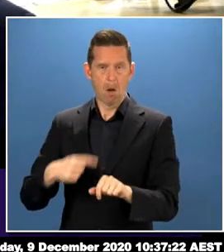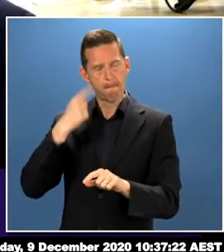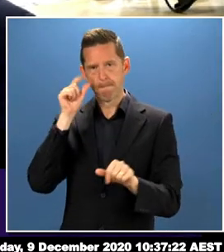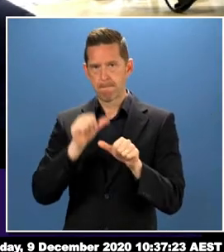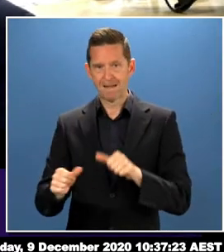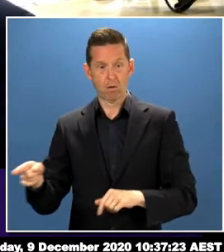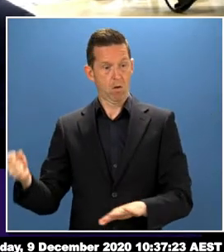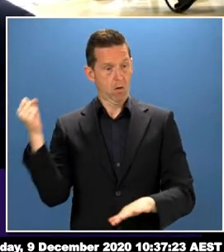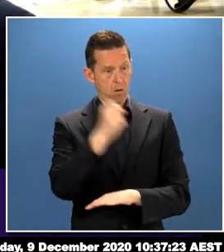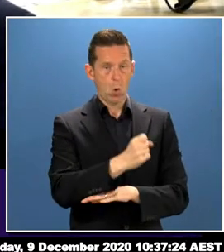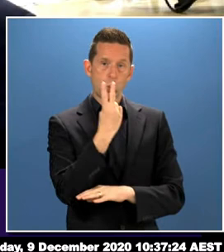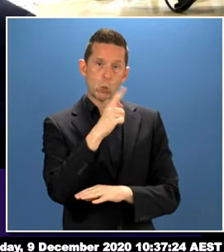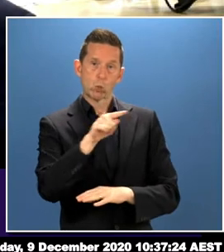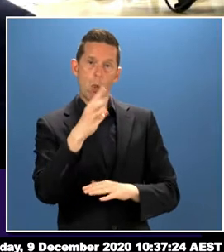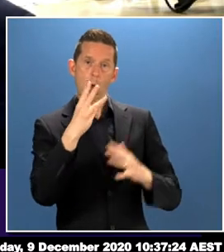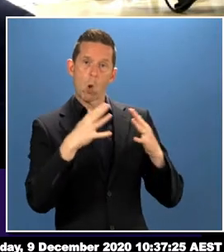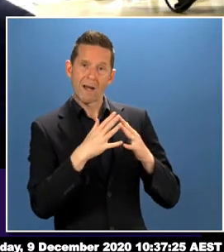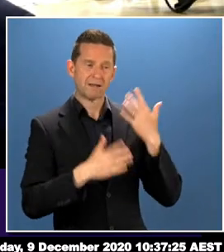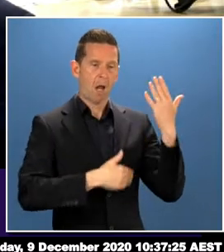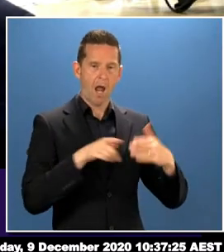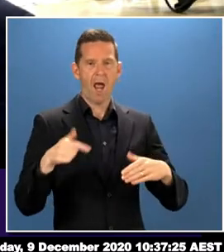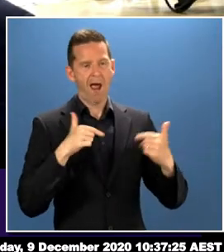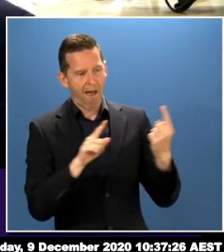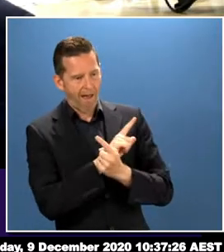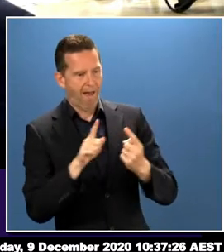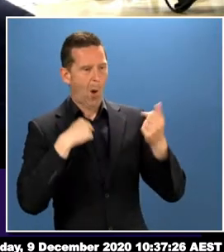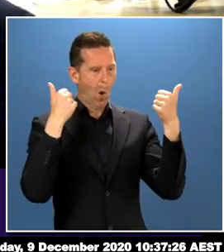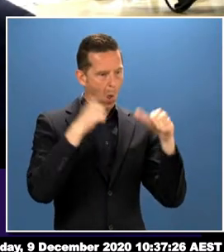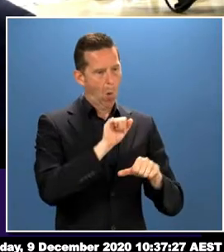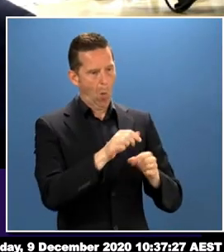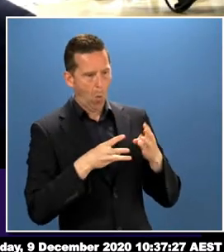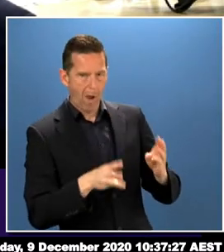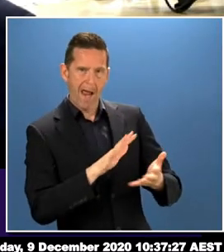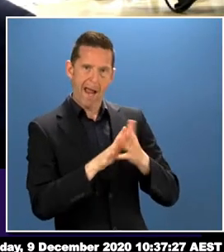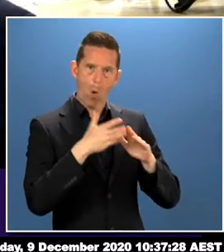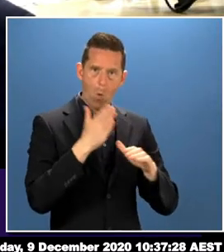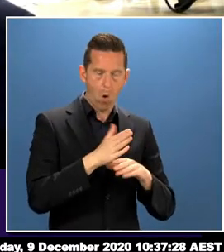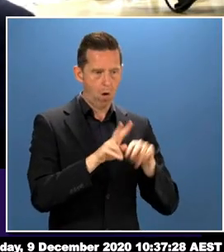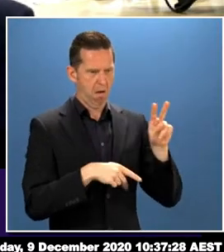perspectives each person can bring to a job. So I think it would definitely be beneficial.